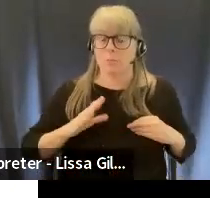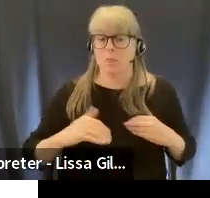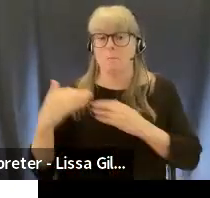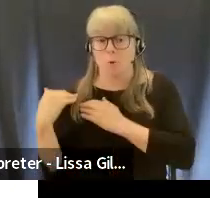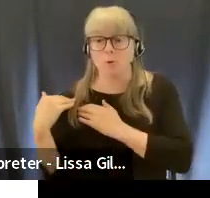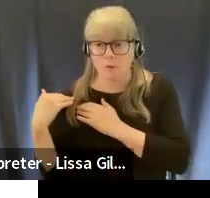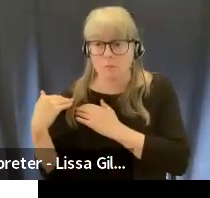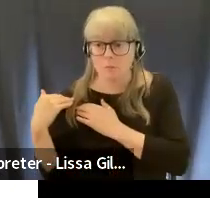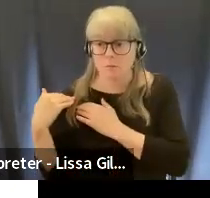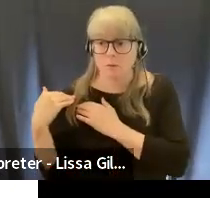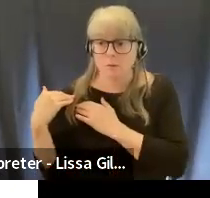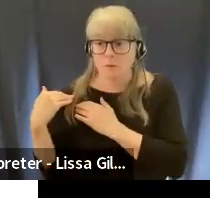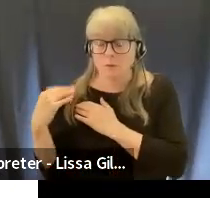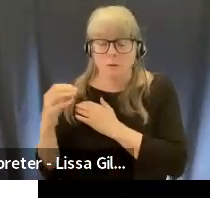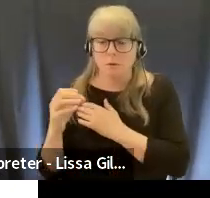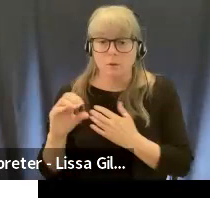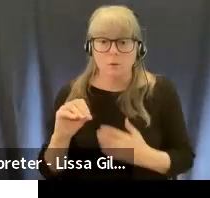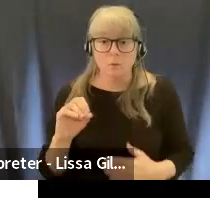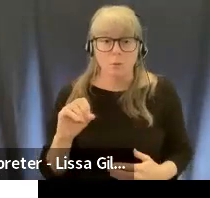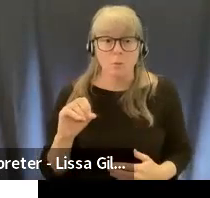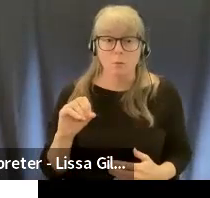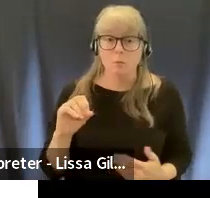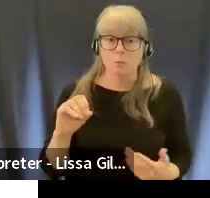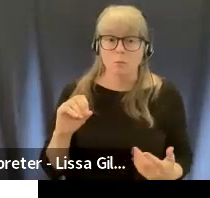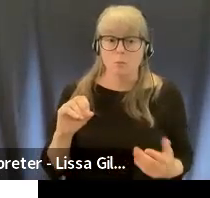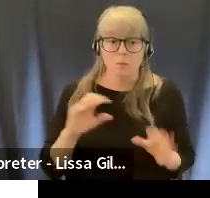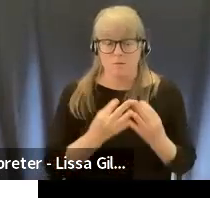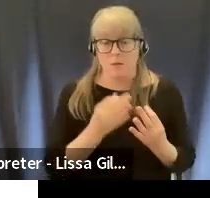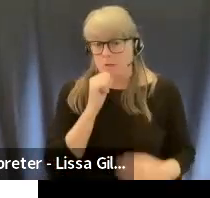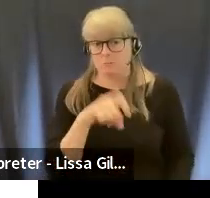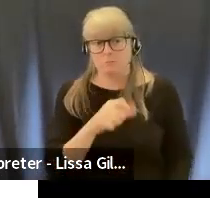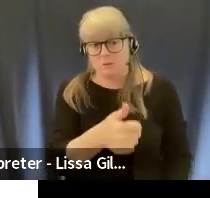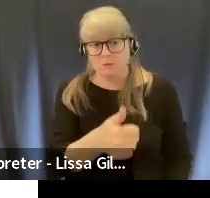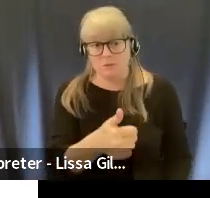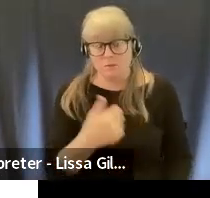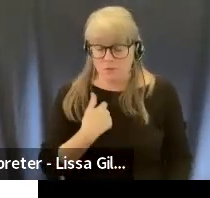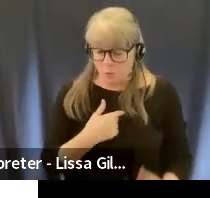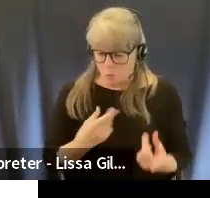So it's one of the burdens that we are fortunate to take off the you know.